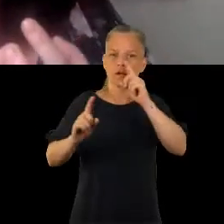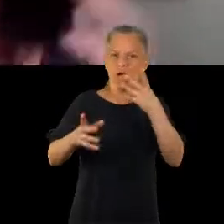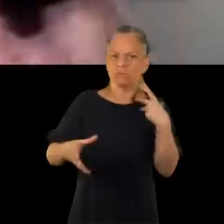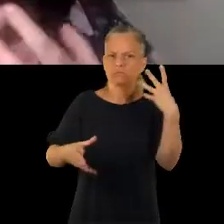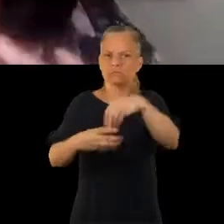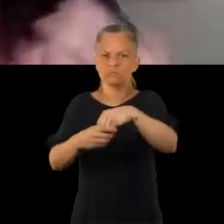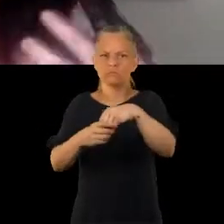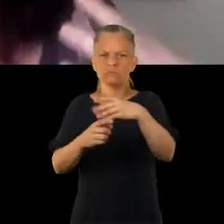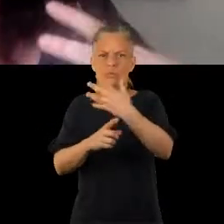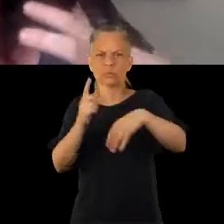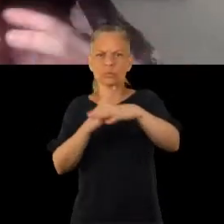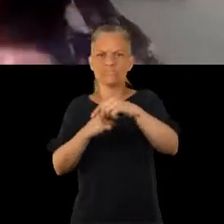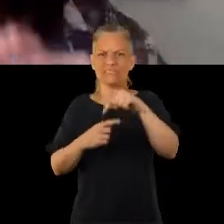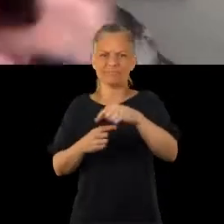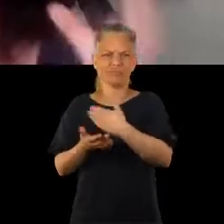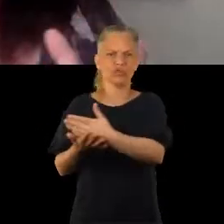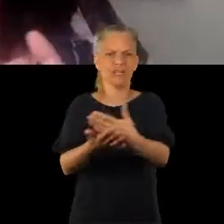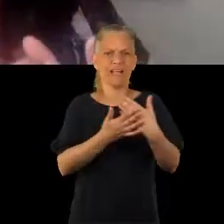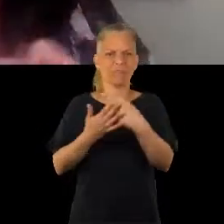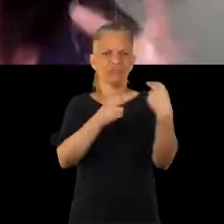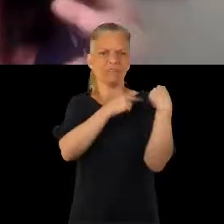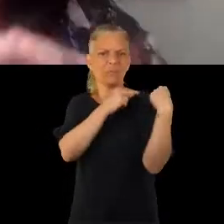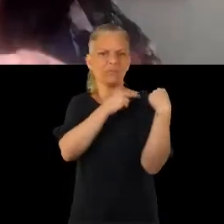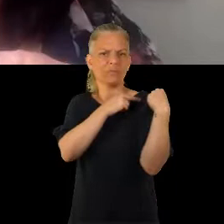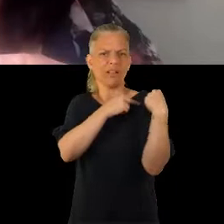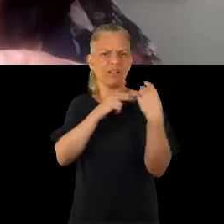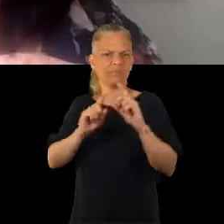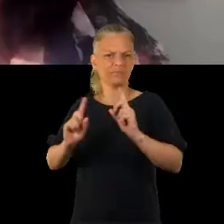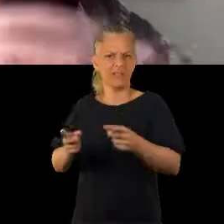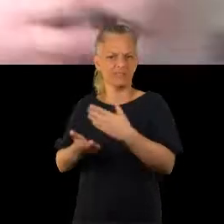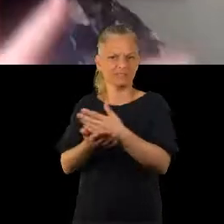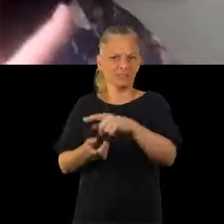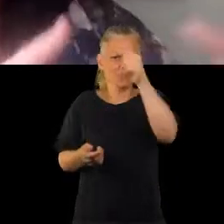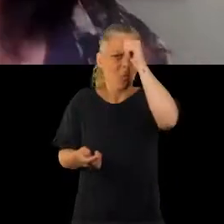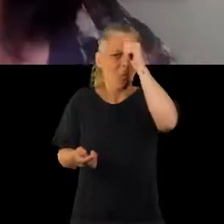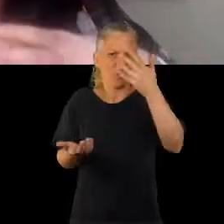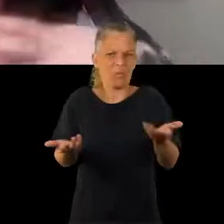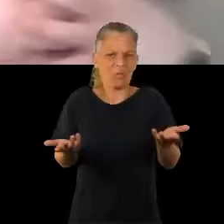and how do our experiences create something different for us?’ Whether that’s leading